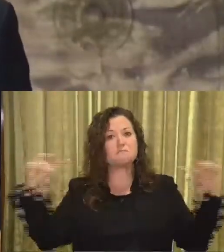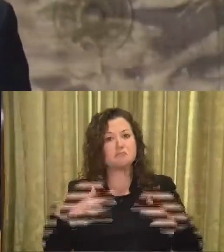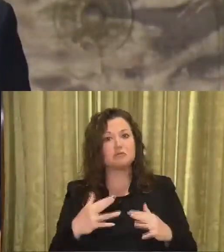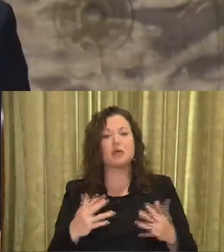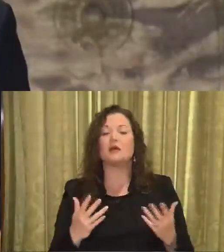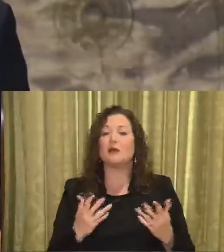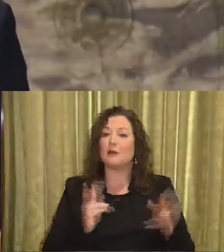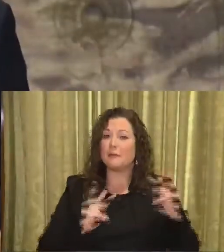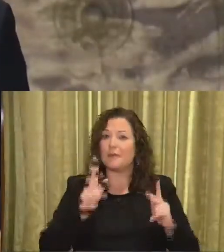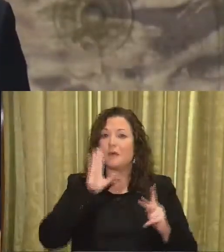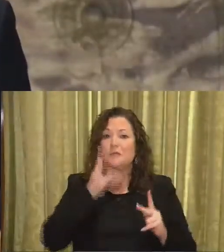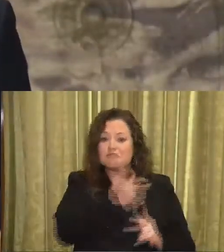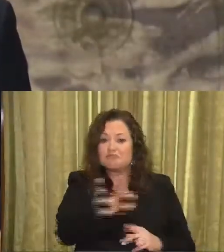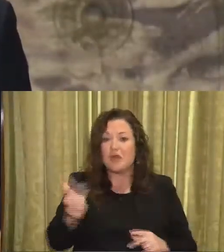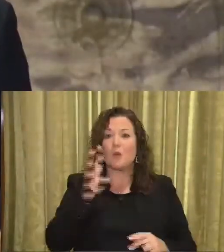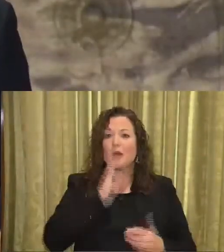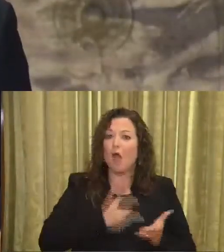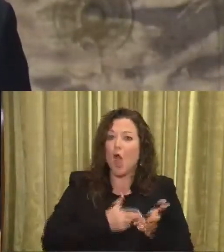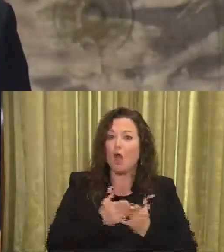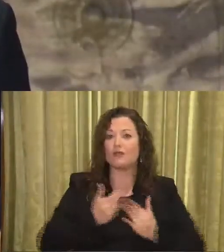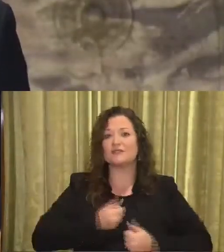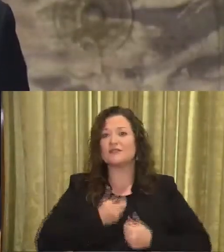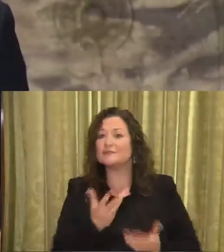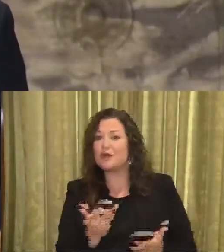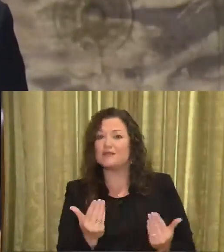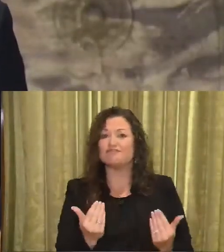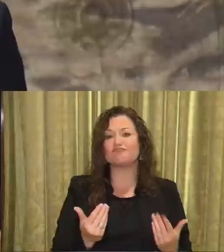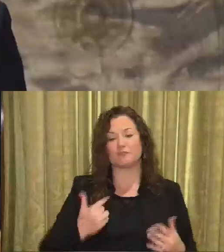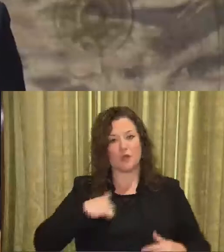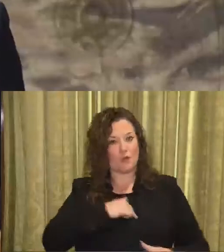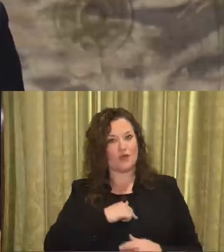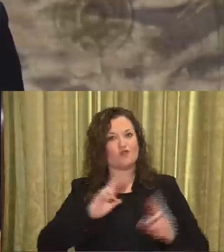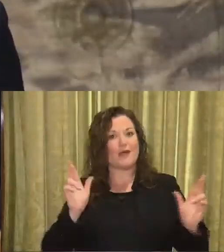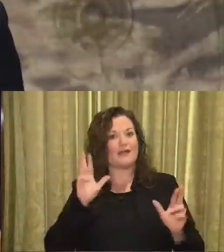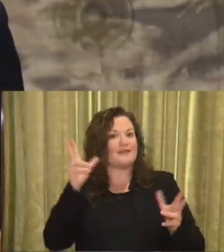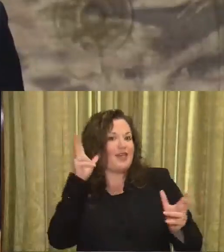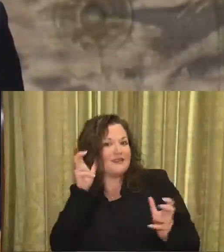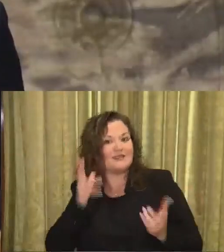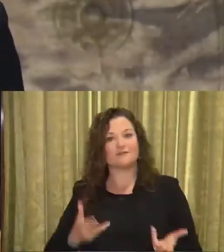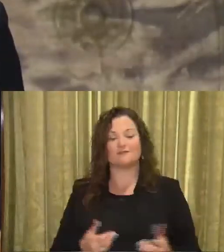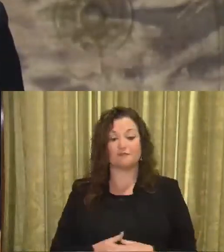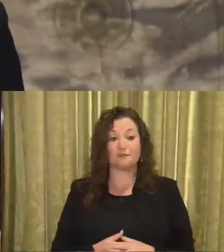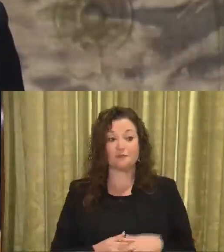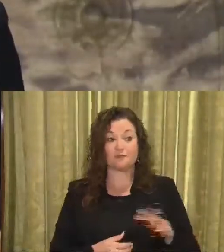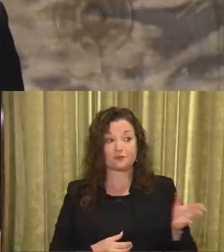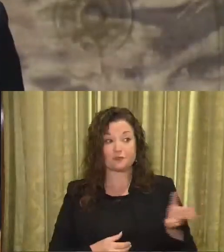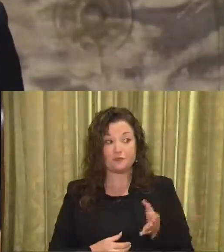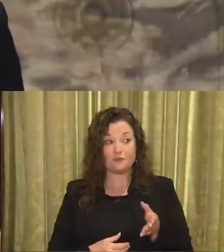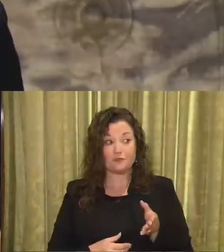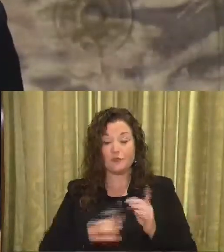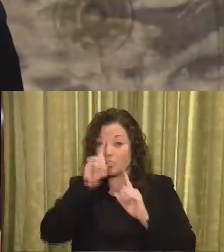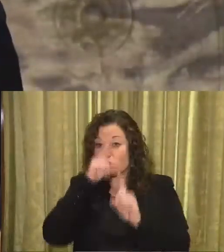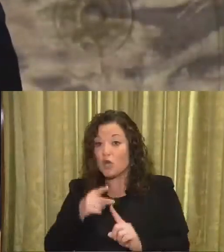honest and will express themselves and we'll be listening. More rural communities in Arkansas with these community conversations.